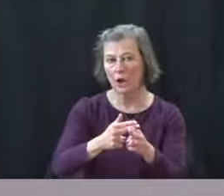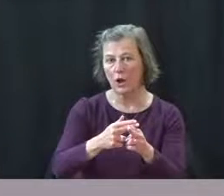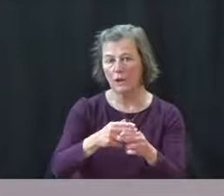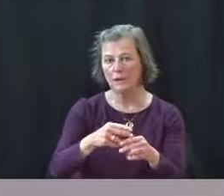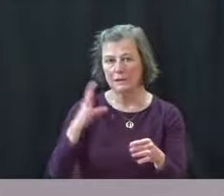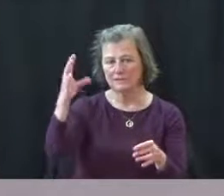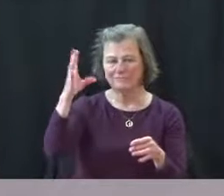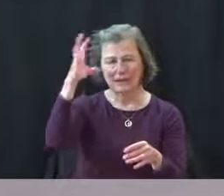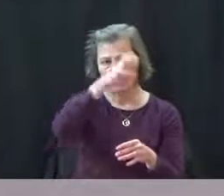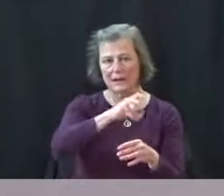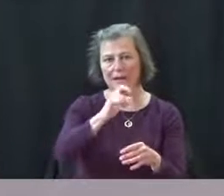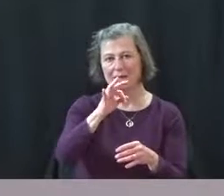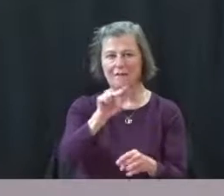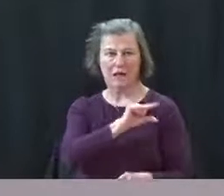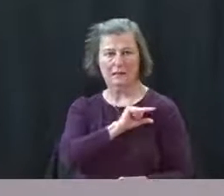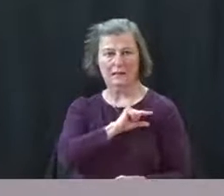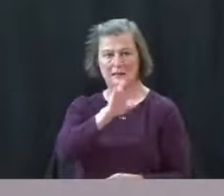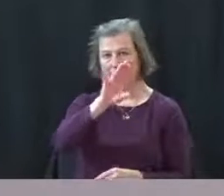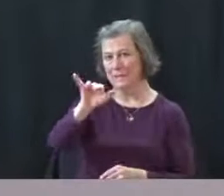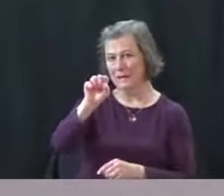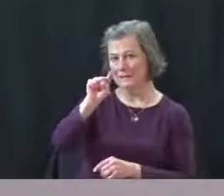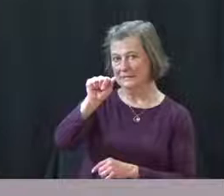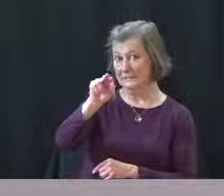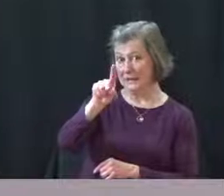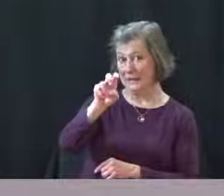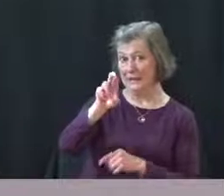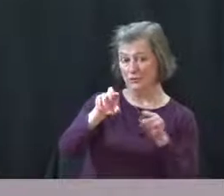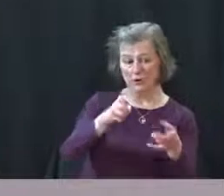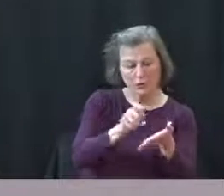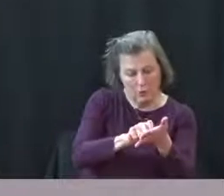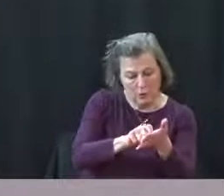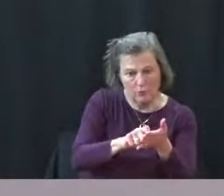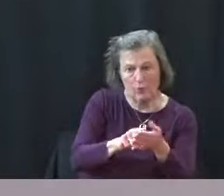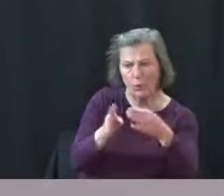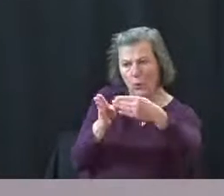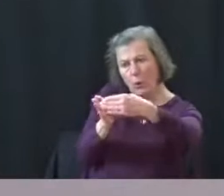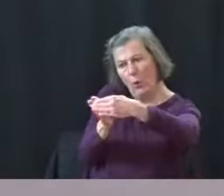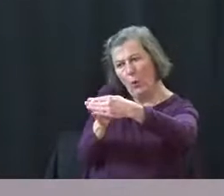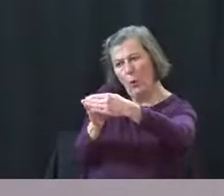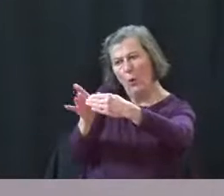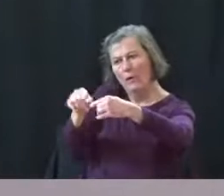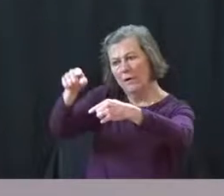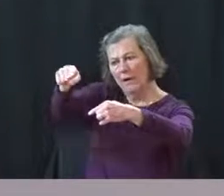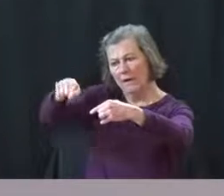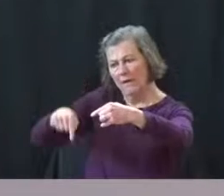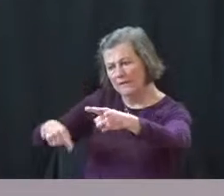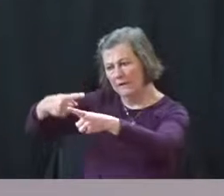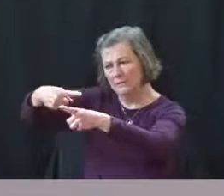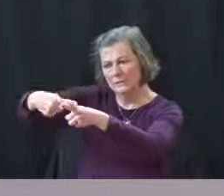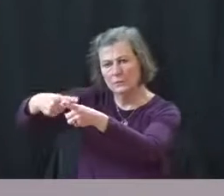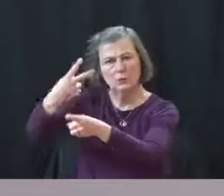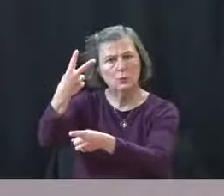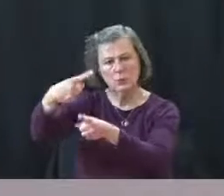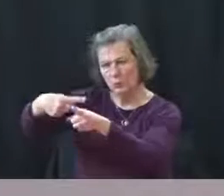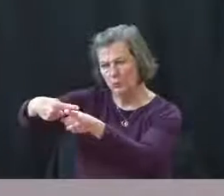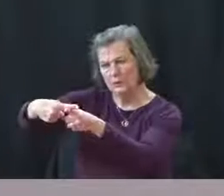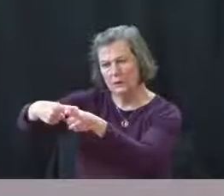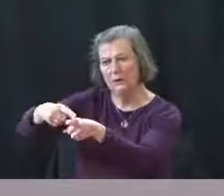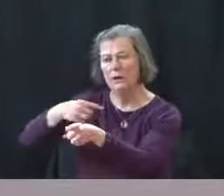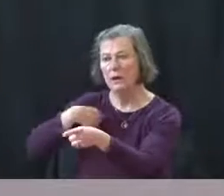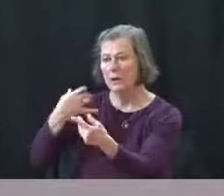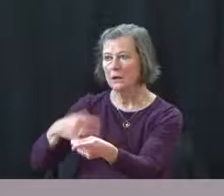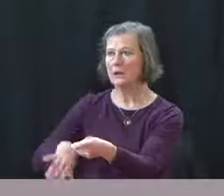He wrote in that book “at the corner of Fourth and Walnut, I was suddenly overwhelmed